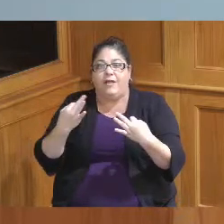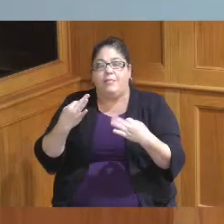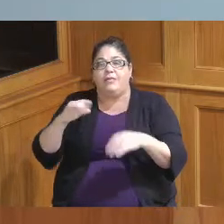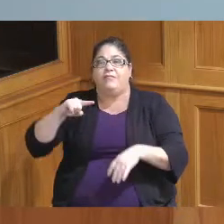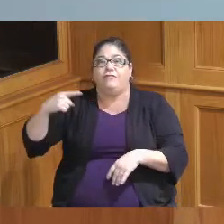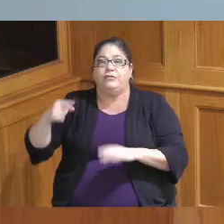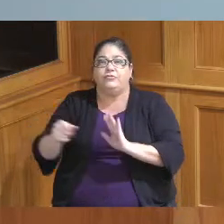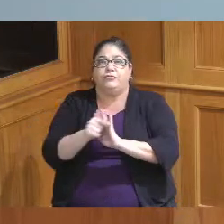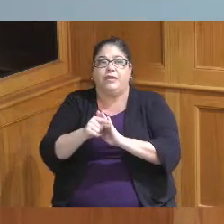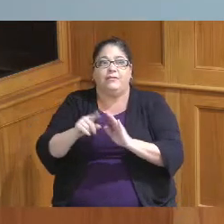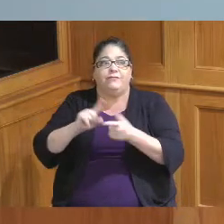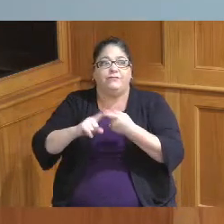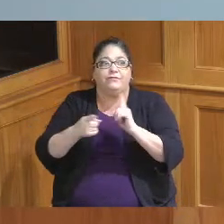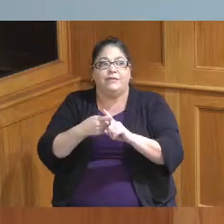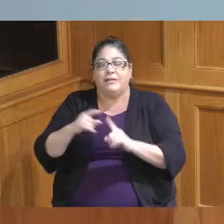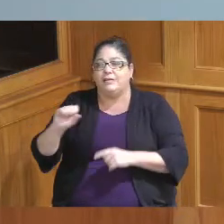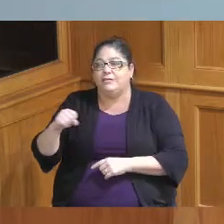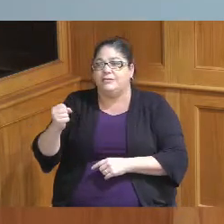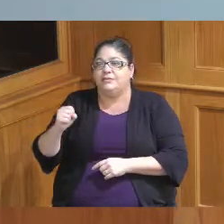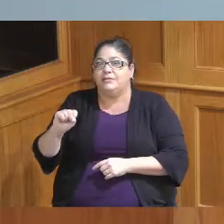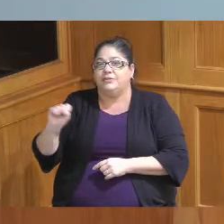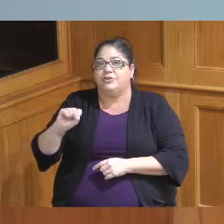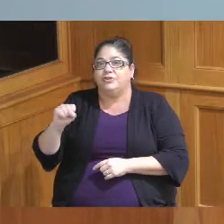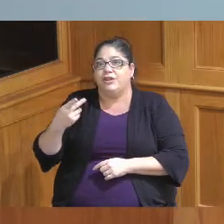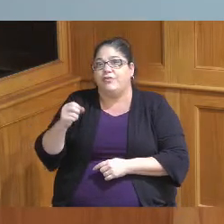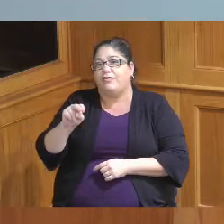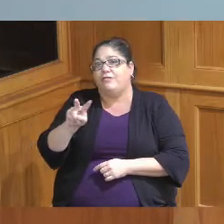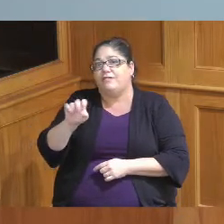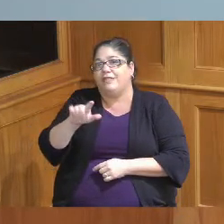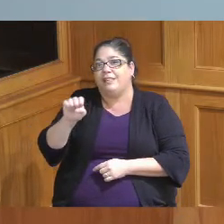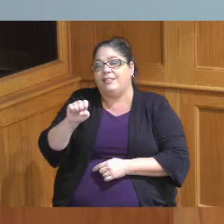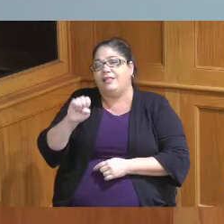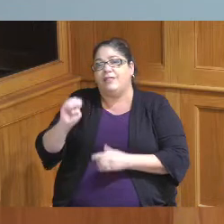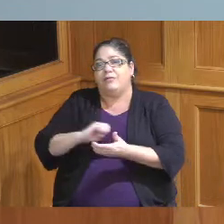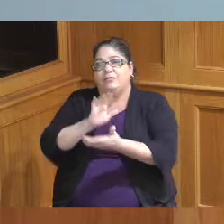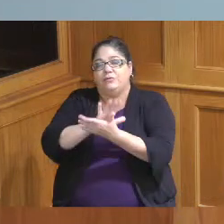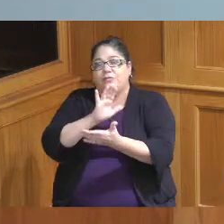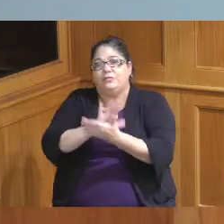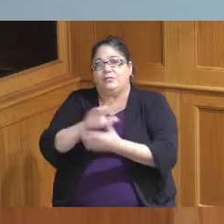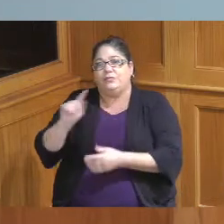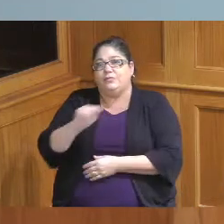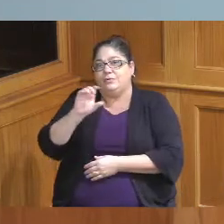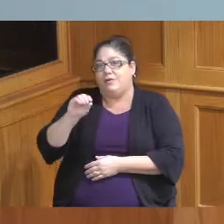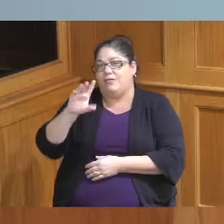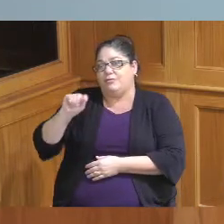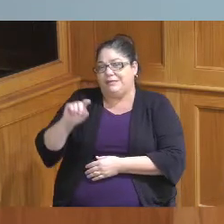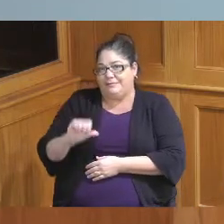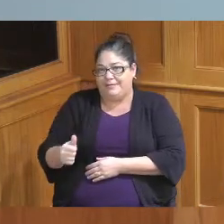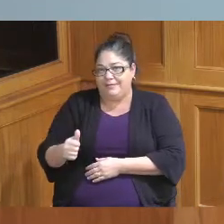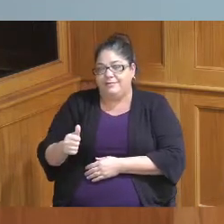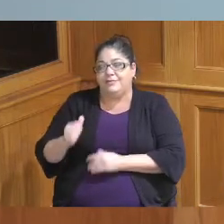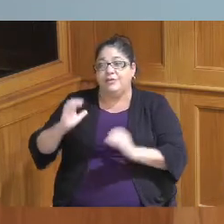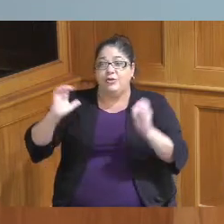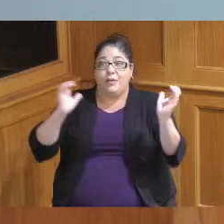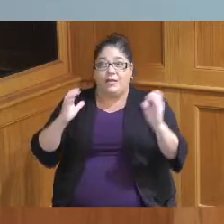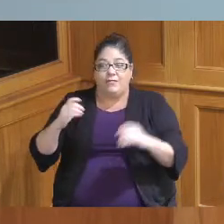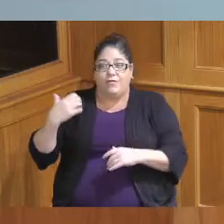Sharonville Elementary School on Tuesday October the 10th and whereas Communications officer fights